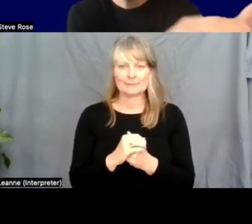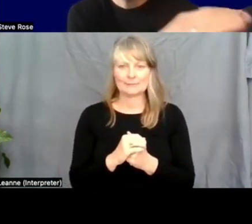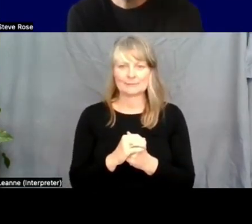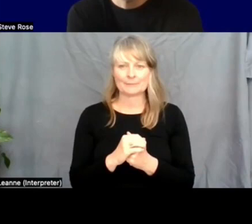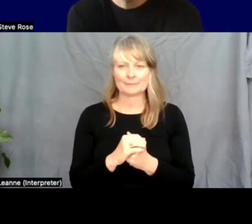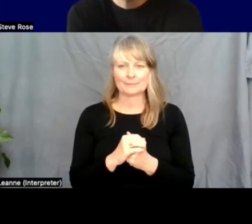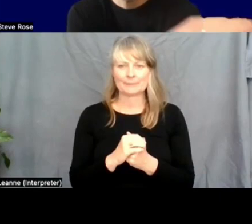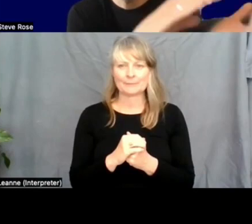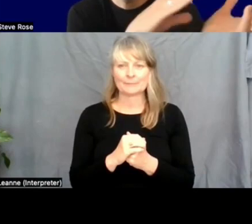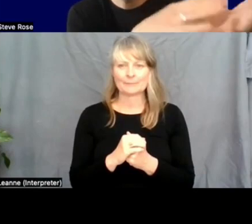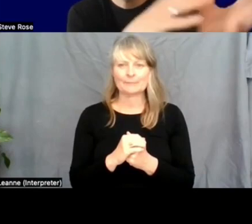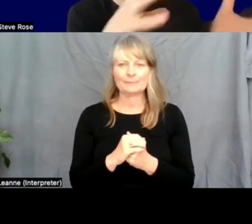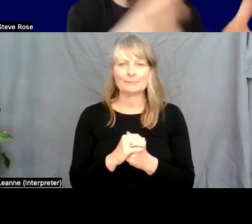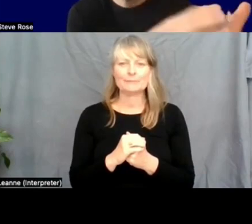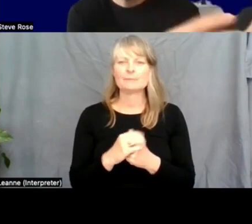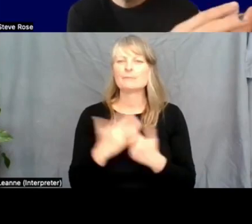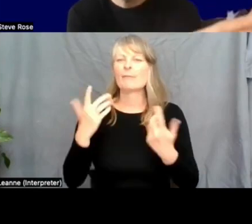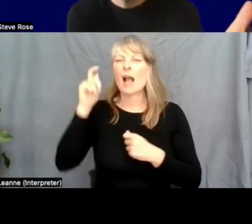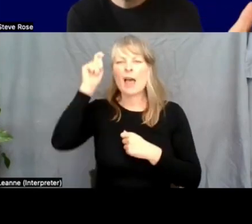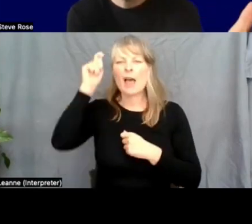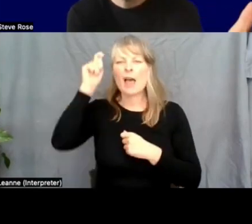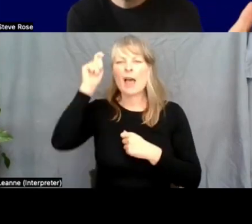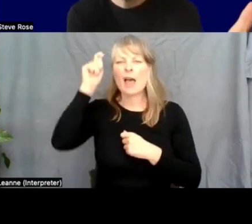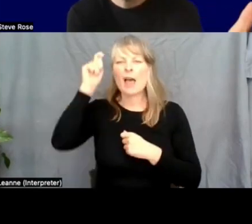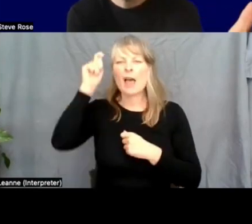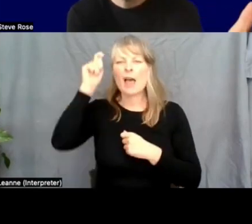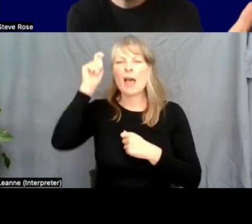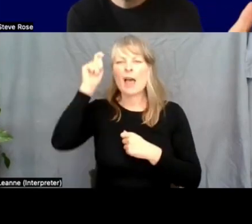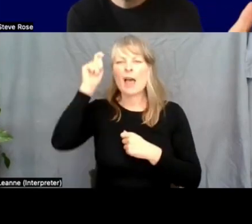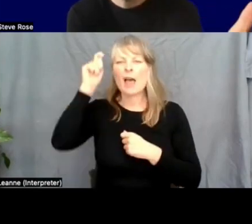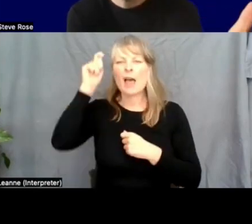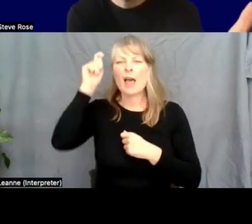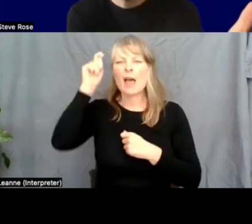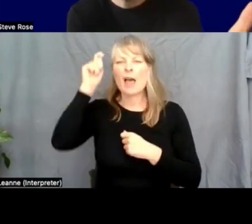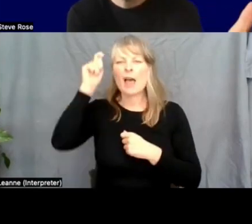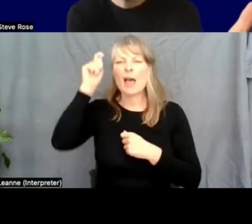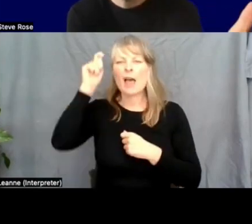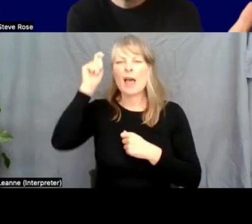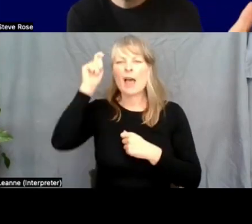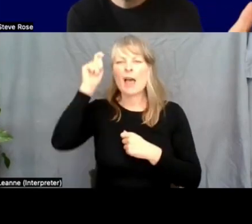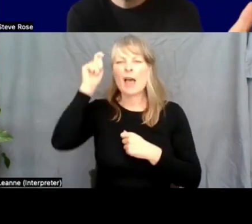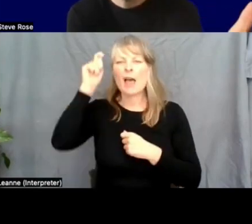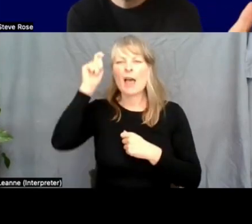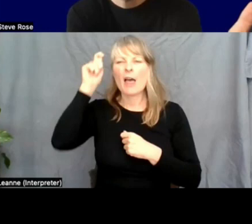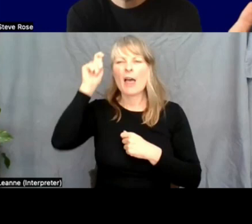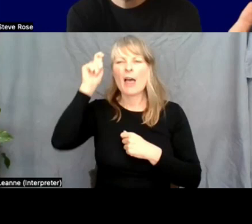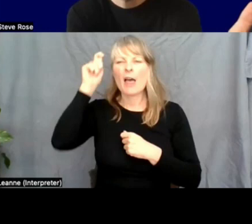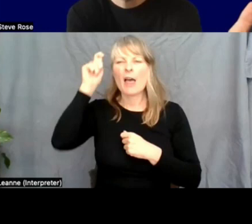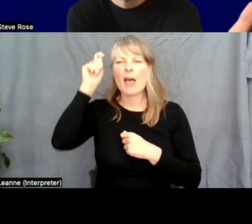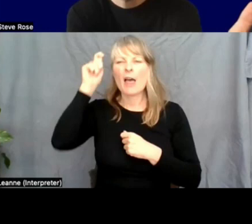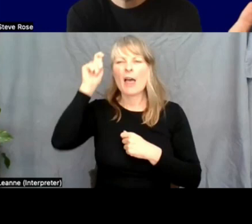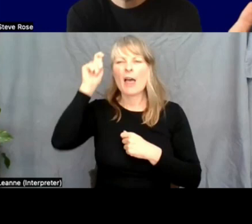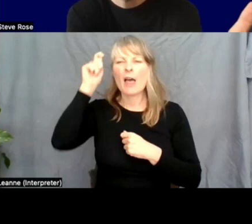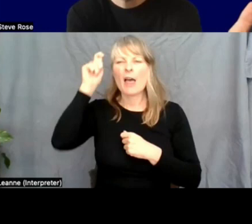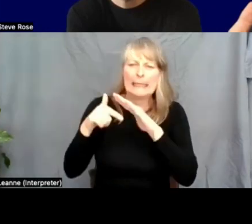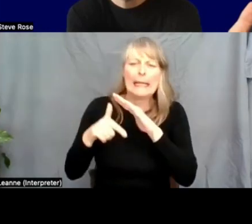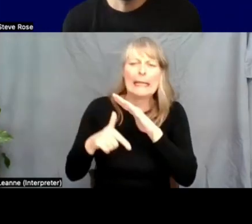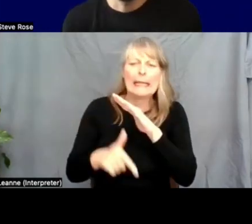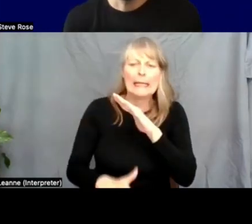who have written a lot around this work, are great deep thinkers and have great respect for what